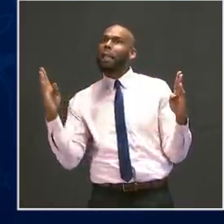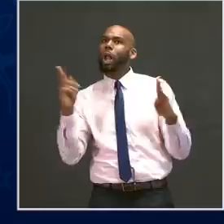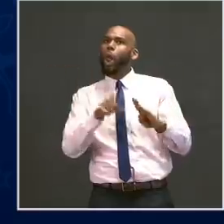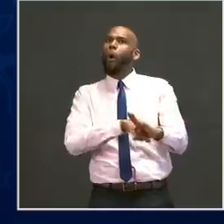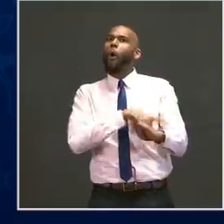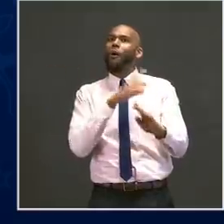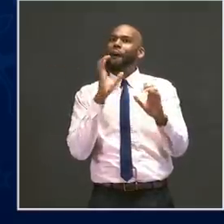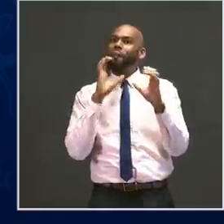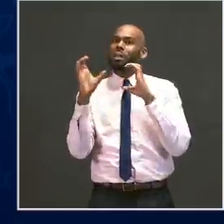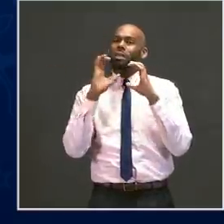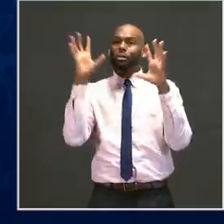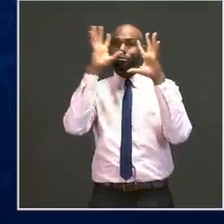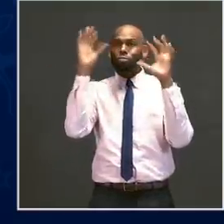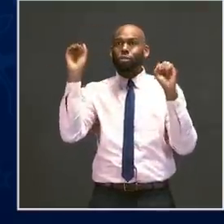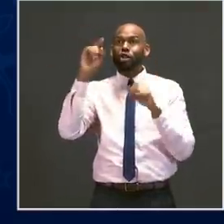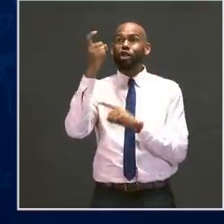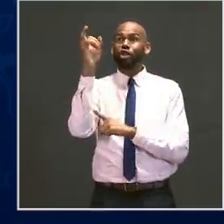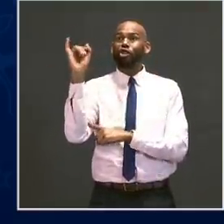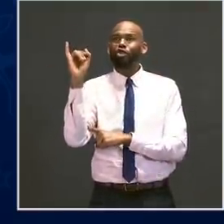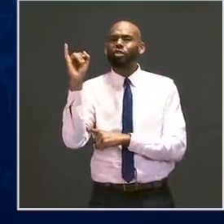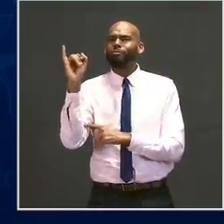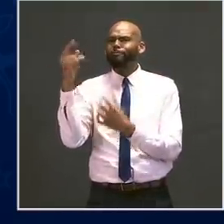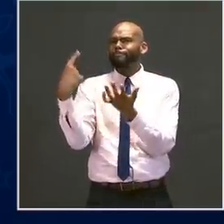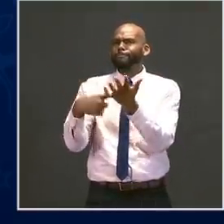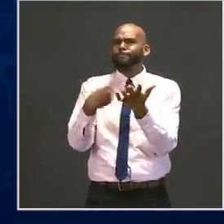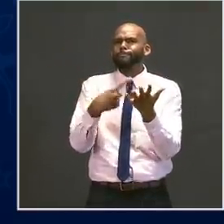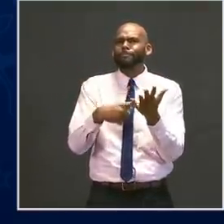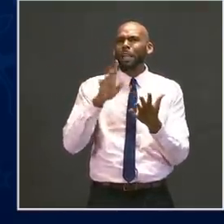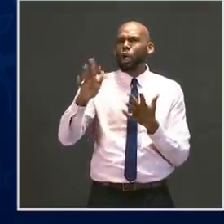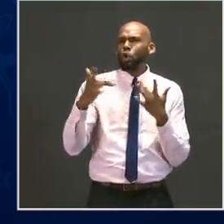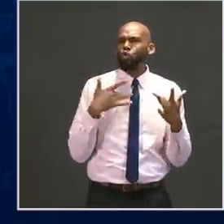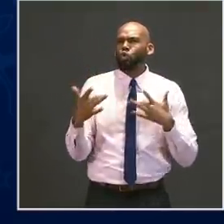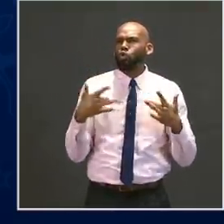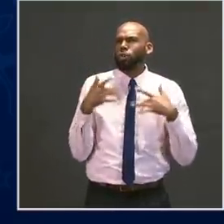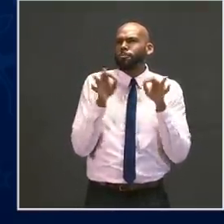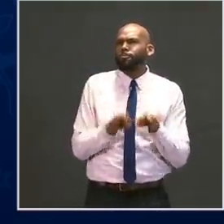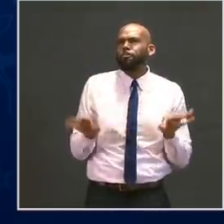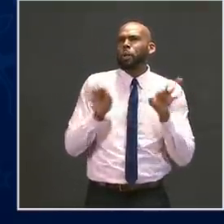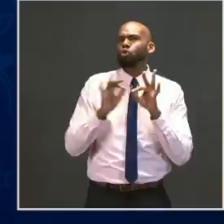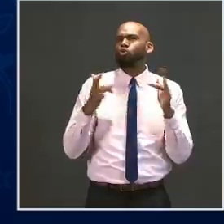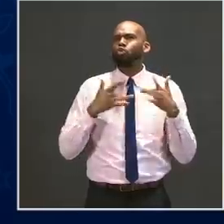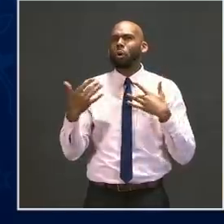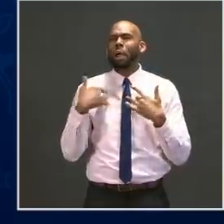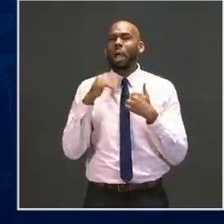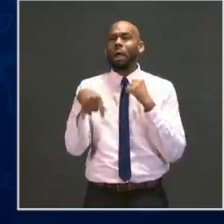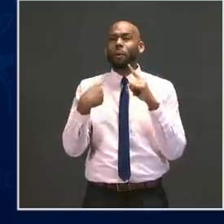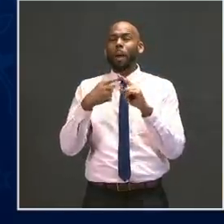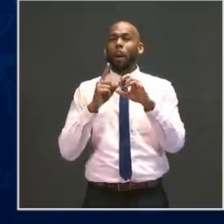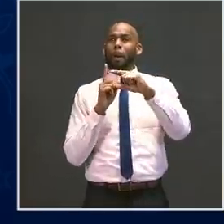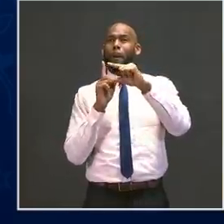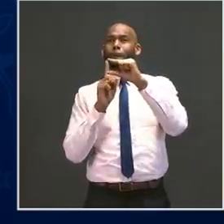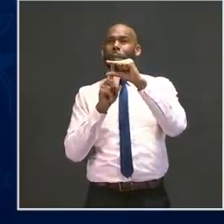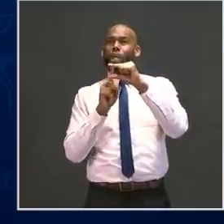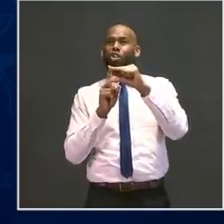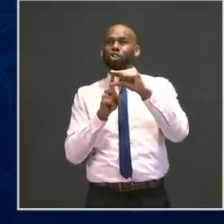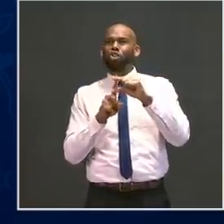where he talked about the fundamental concerns he has -- we have about Beijing's coercive and unfair economic practices.